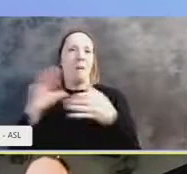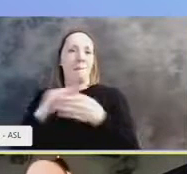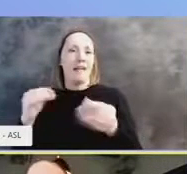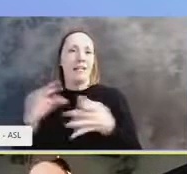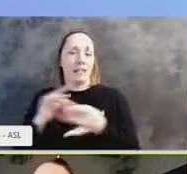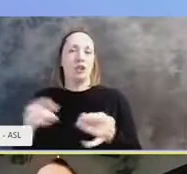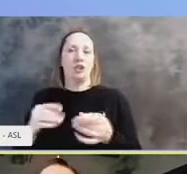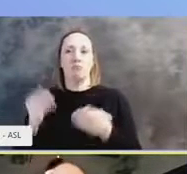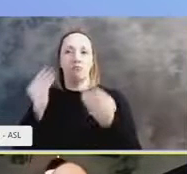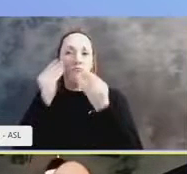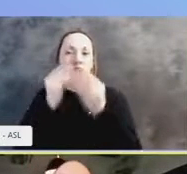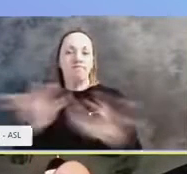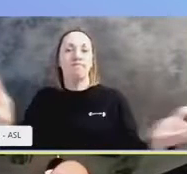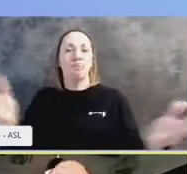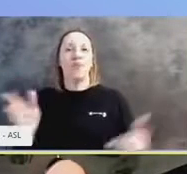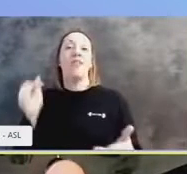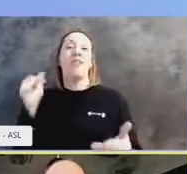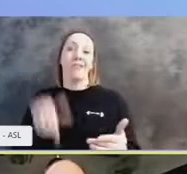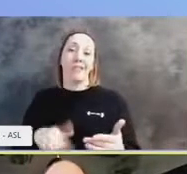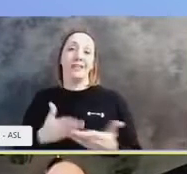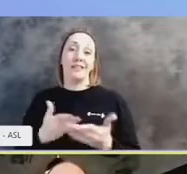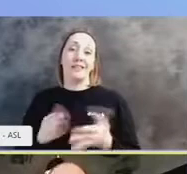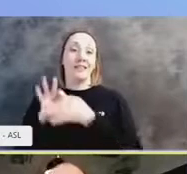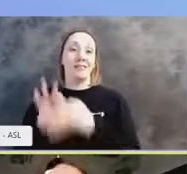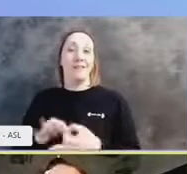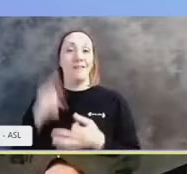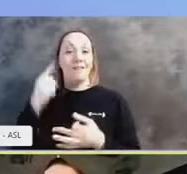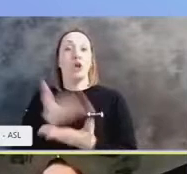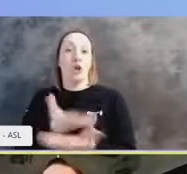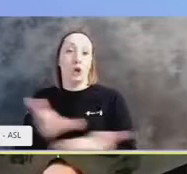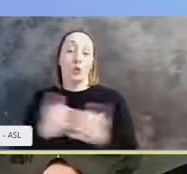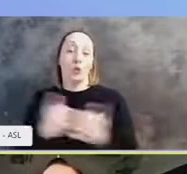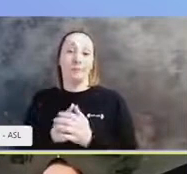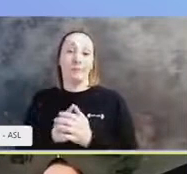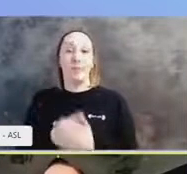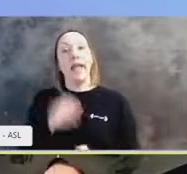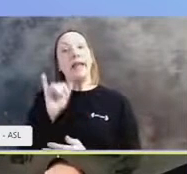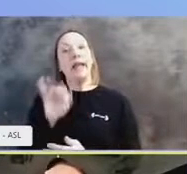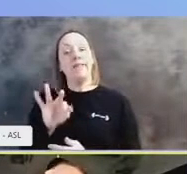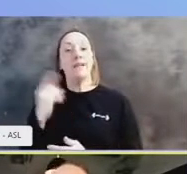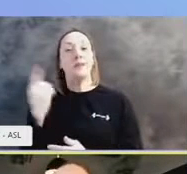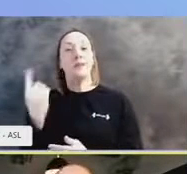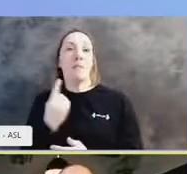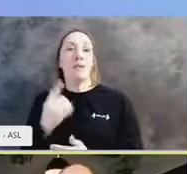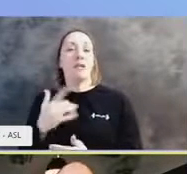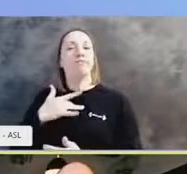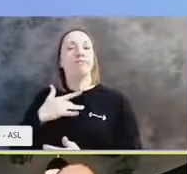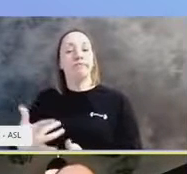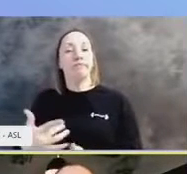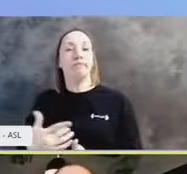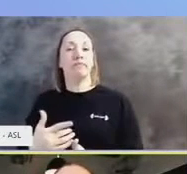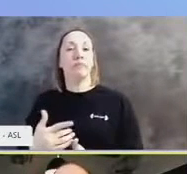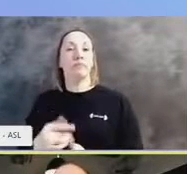room, a salesperson or someone in marketing or HR. If you can convey a message or on behalf of somebody